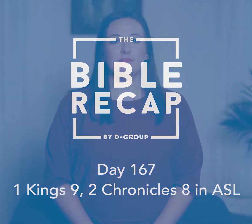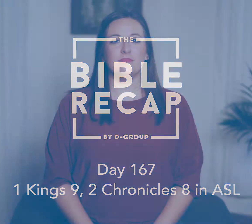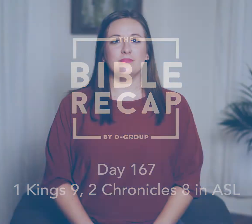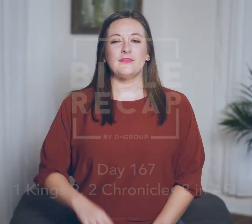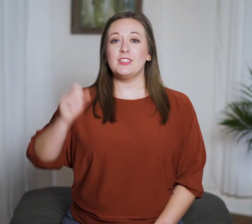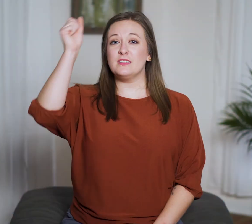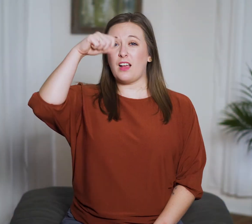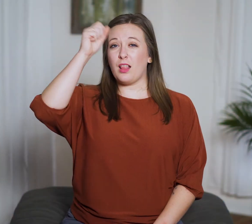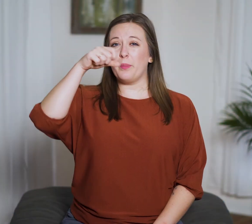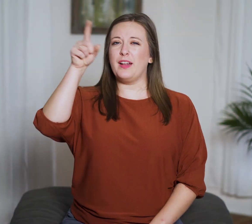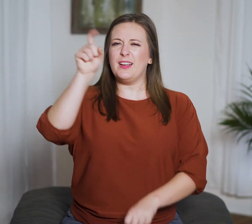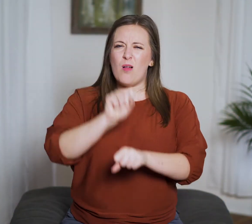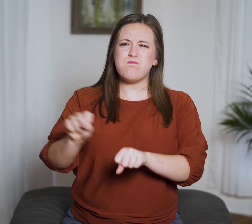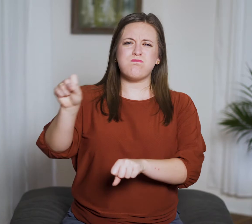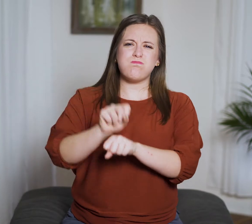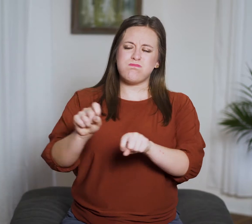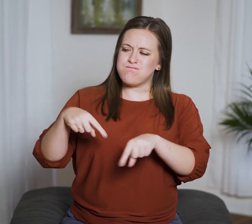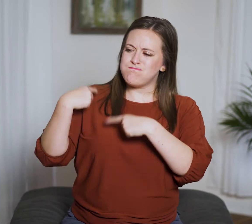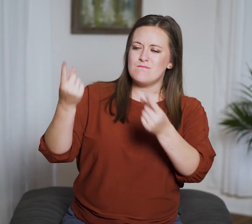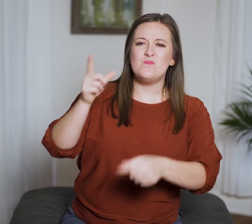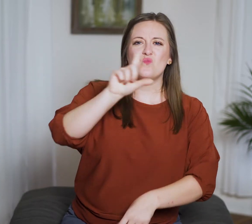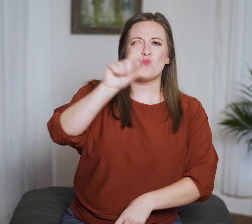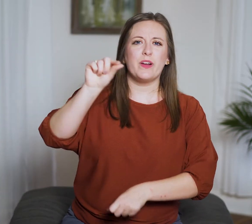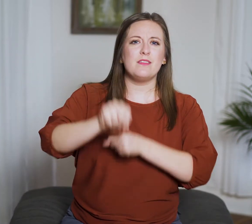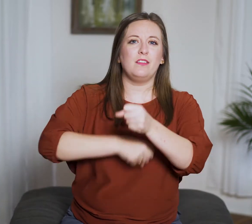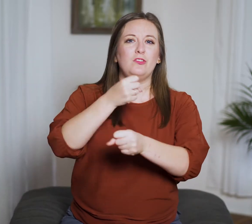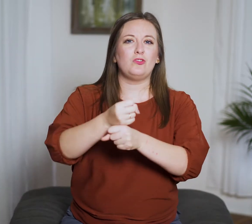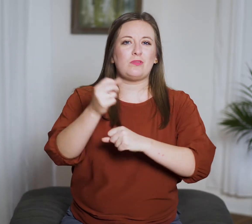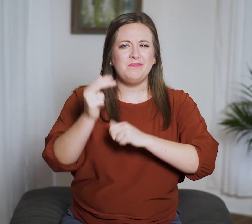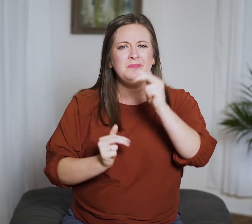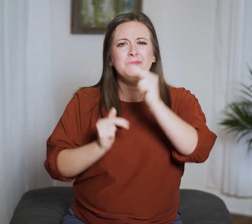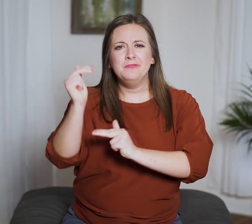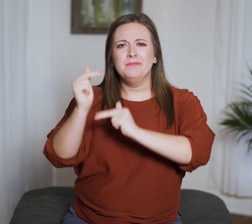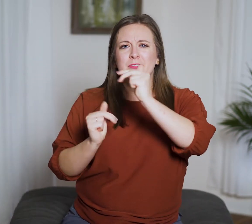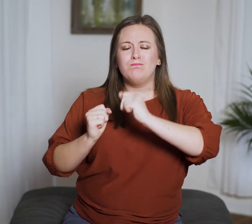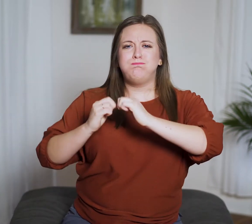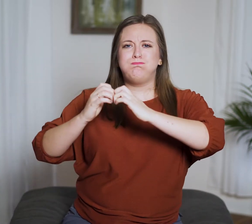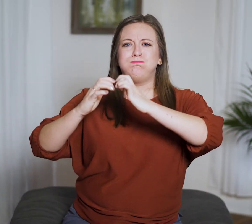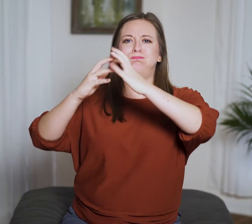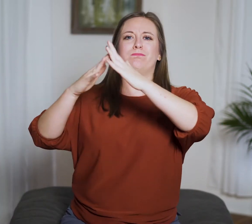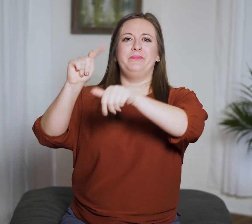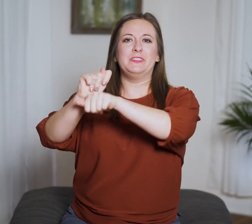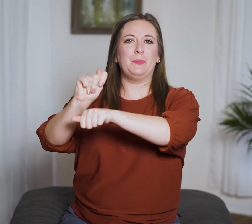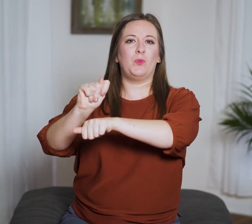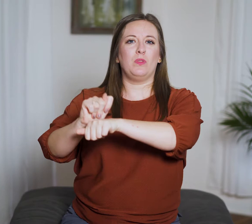Solomon spends twenty years building the Temple